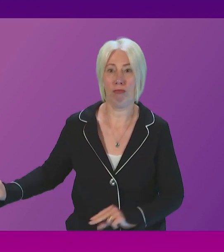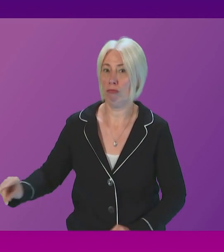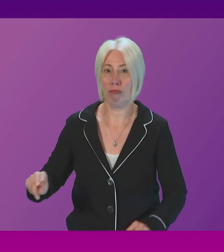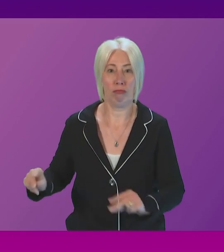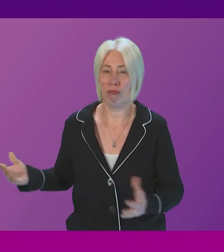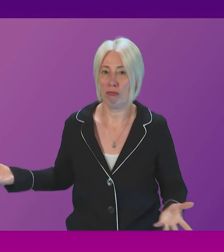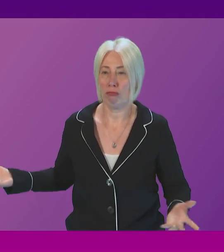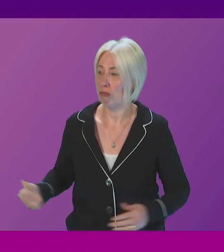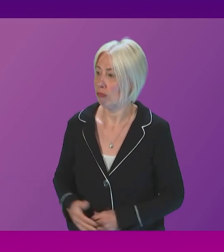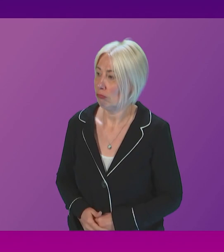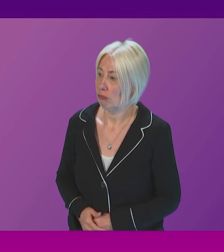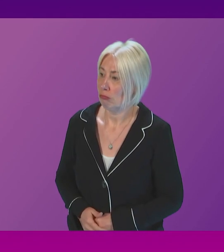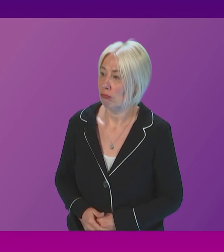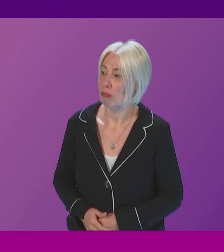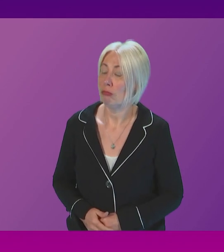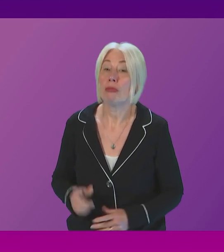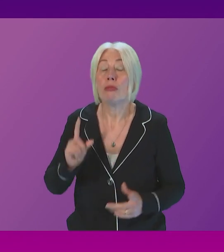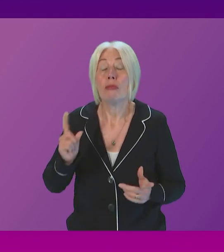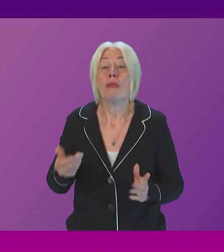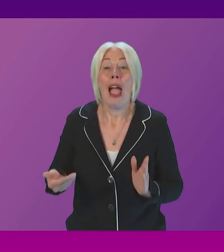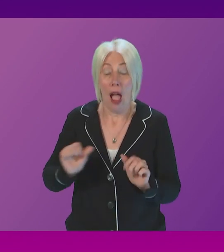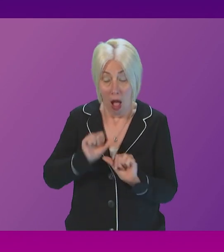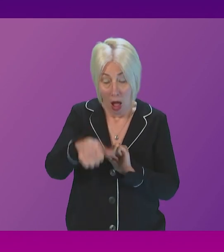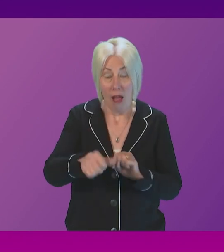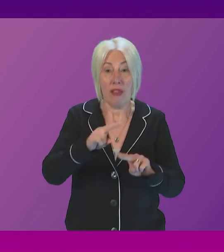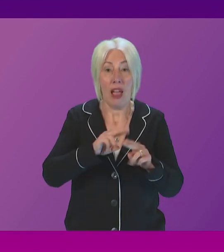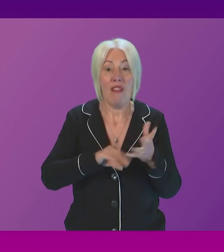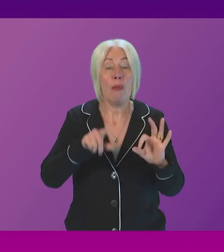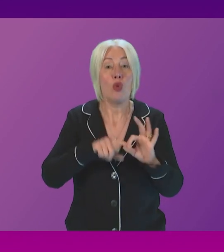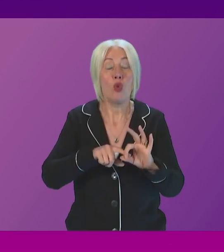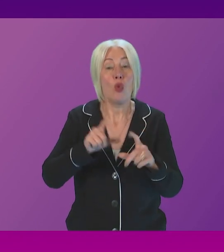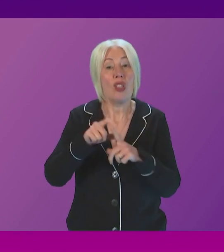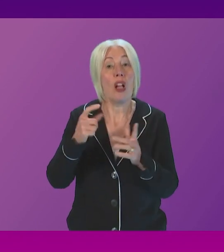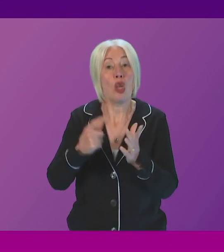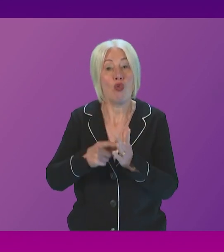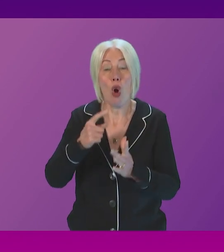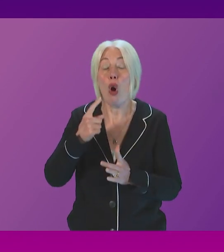Members. Additionally, after the end of First Minister’s questions, Douglas Ross proceeded to share his